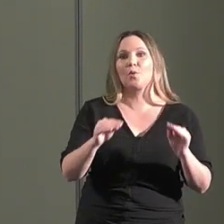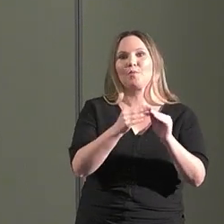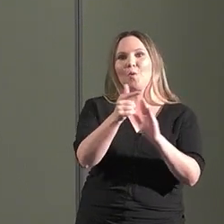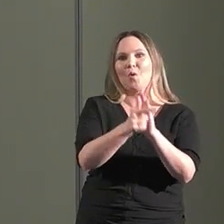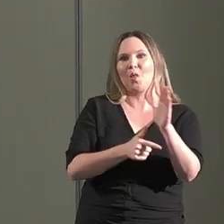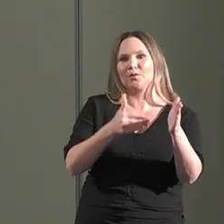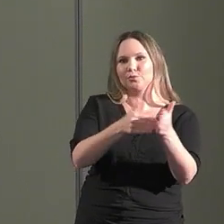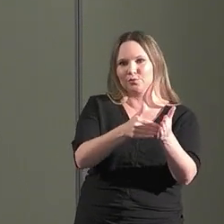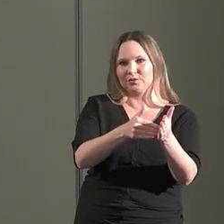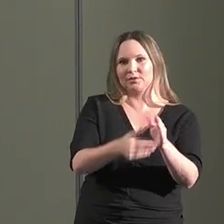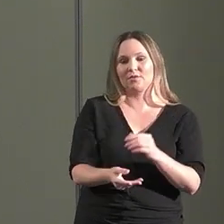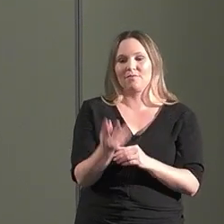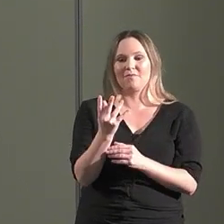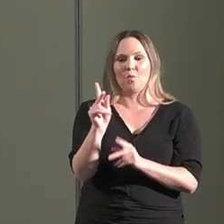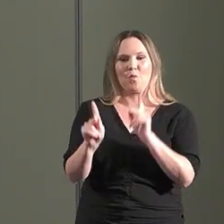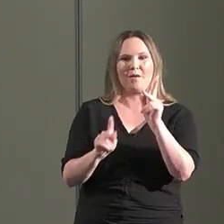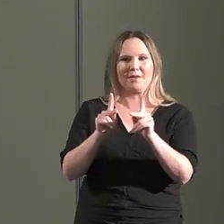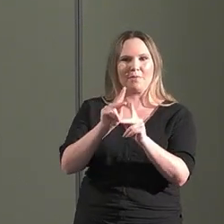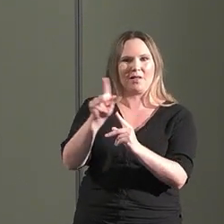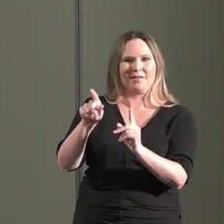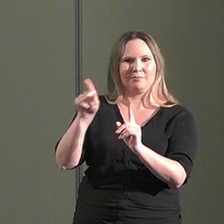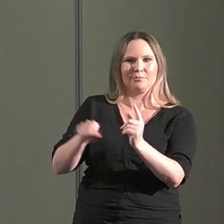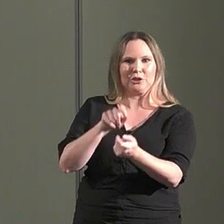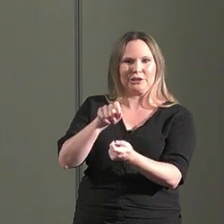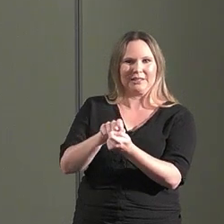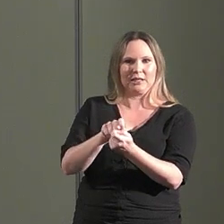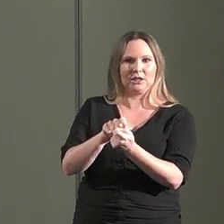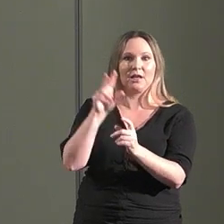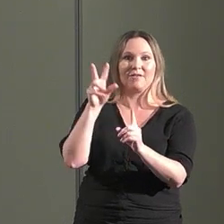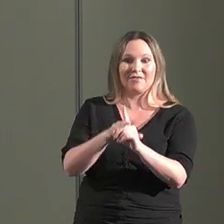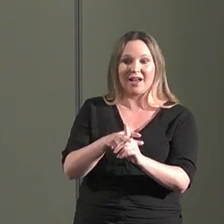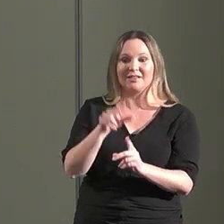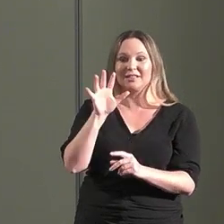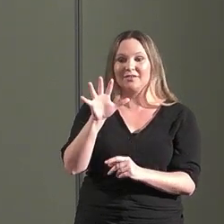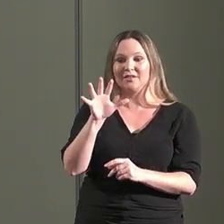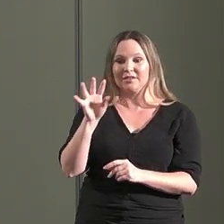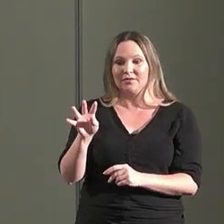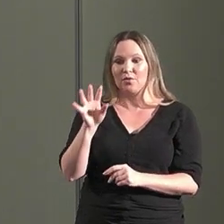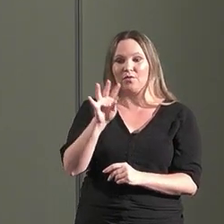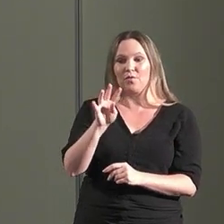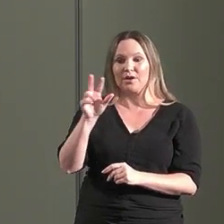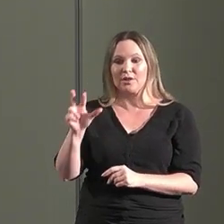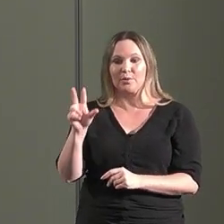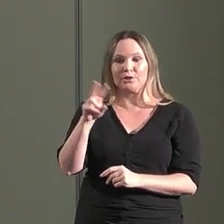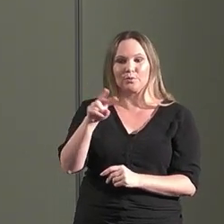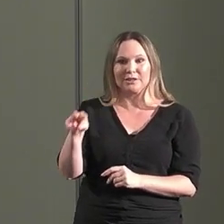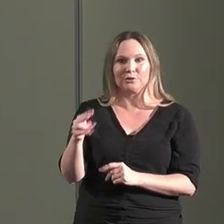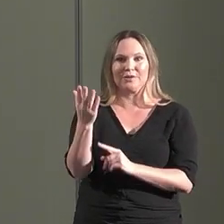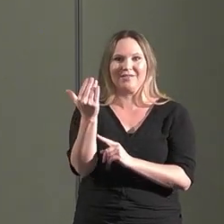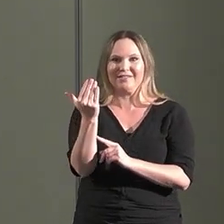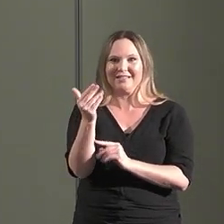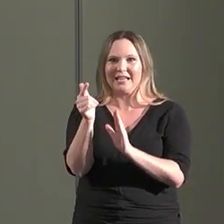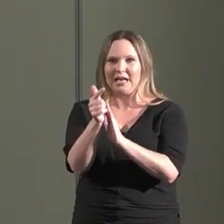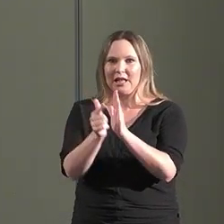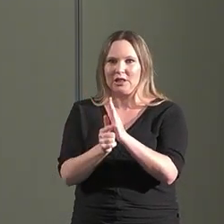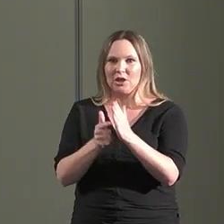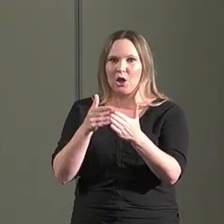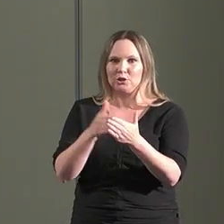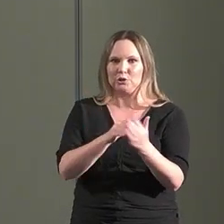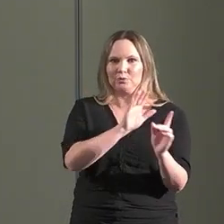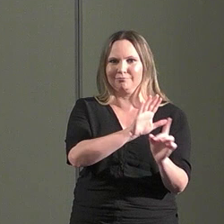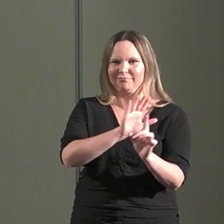and four individuals in particular filed 54, 43, 22, 15 lawsuits respectively.